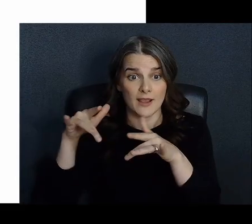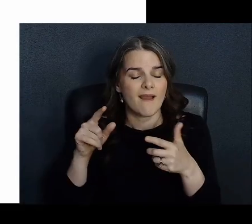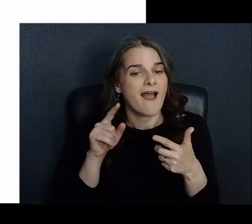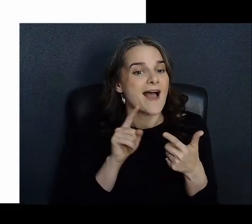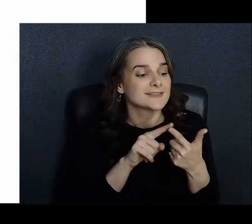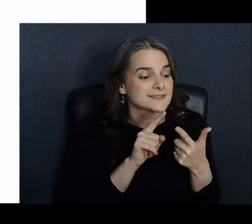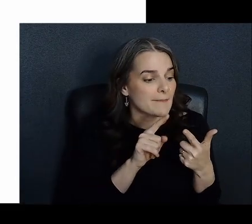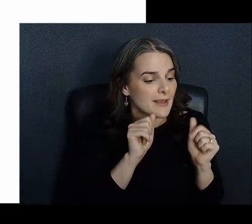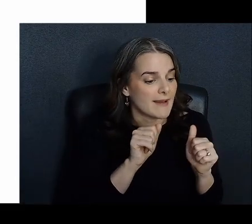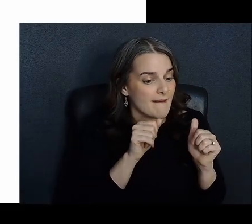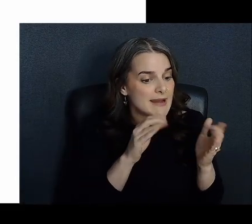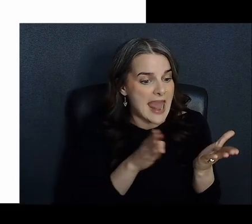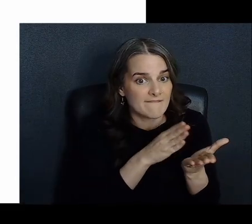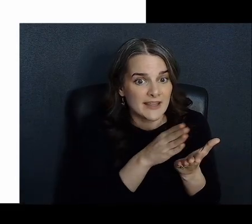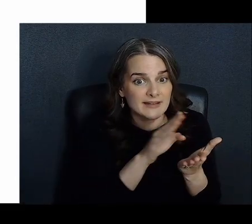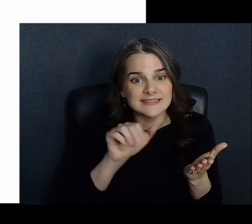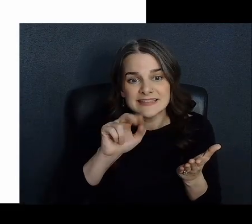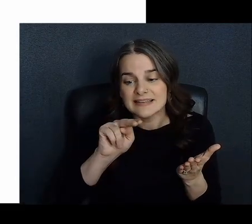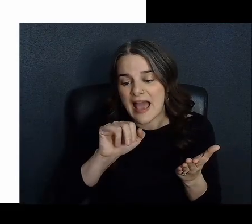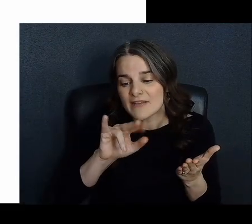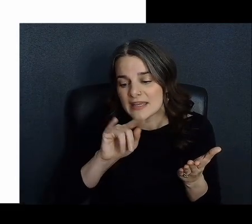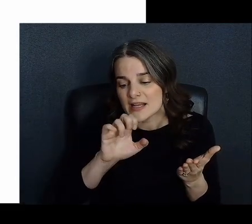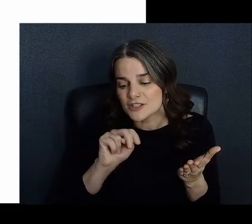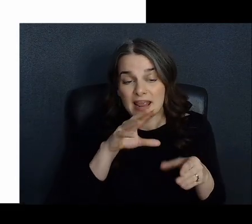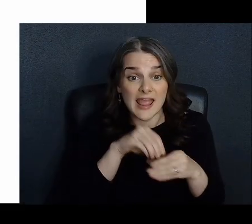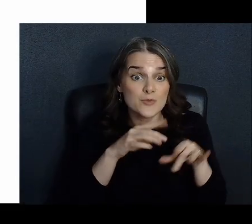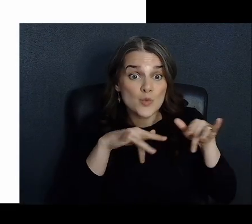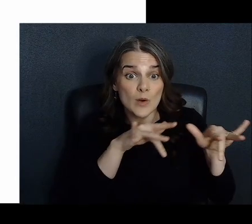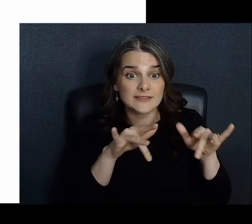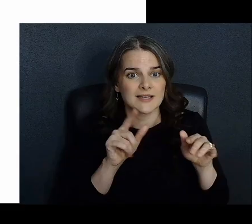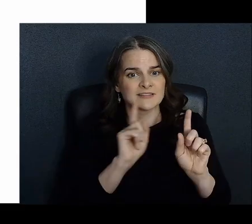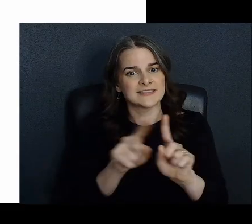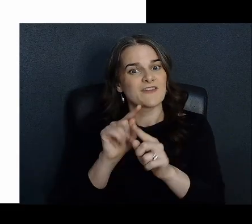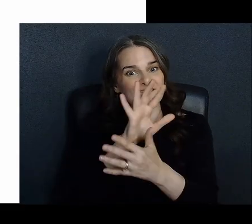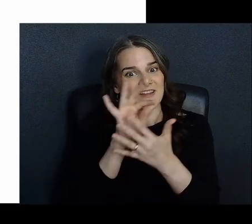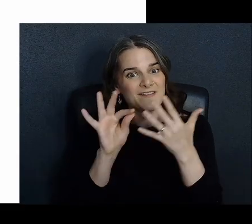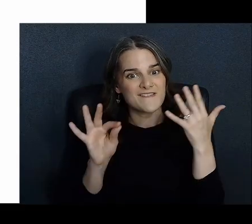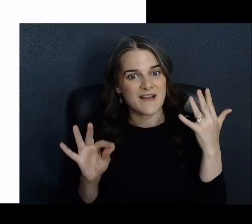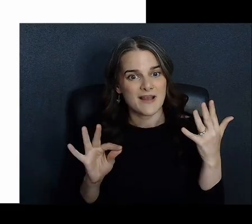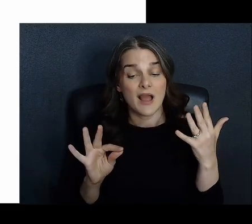So there was a lot of different features of it. And when I was asked at the end when I opened up the questions,